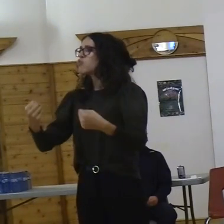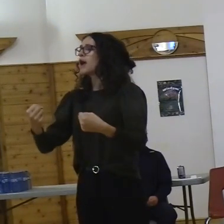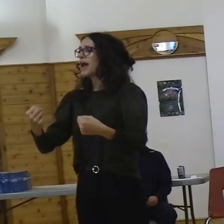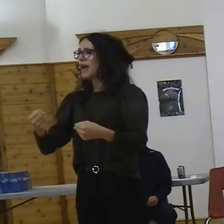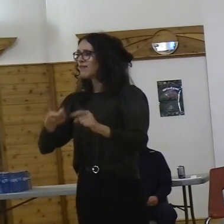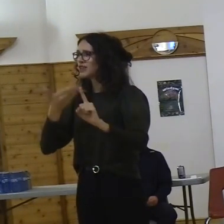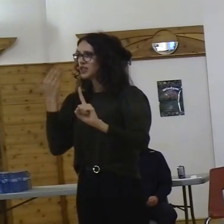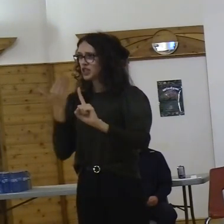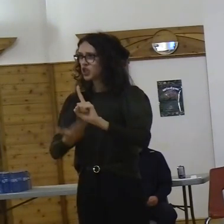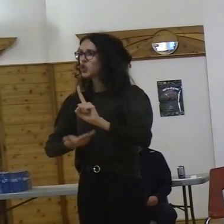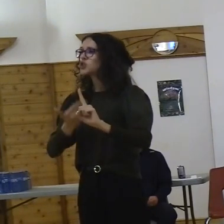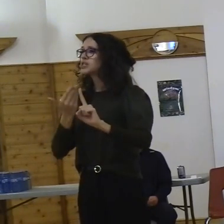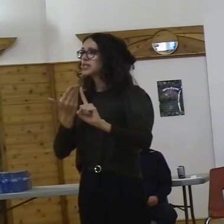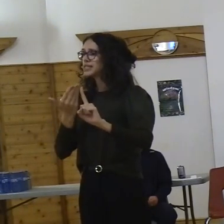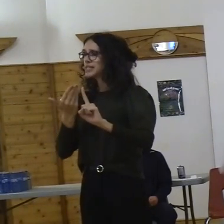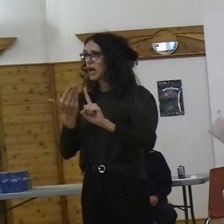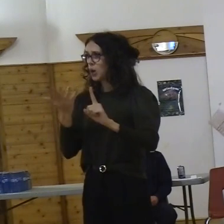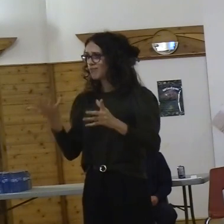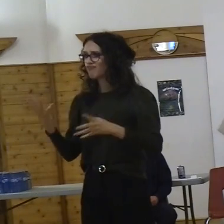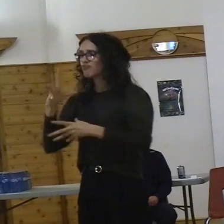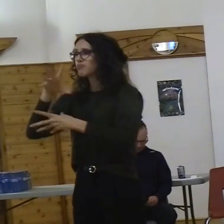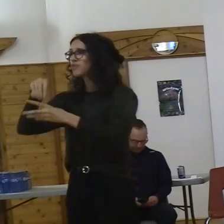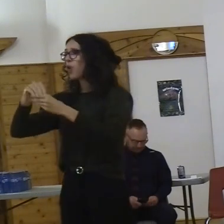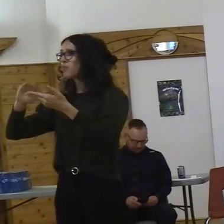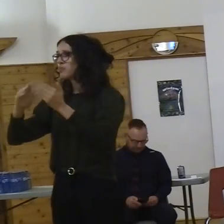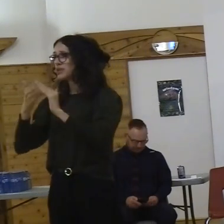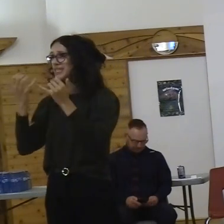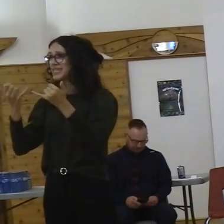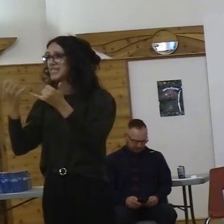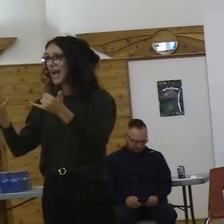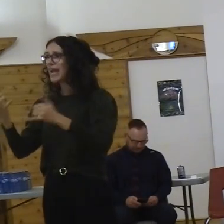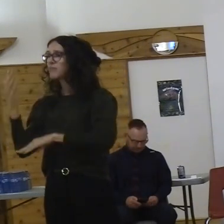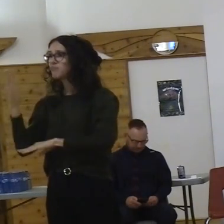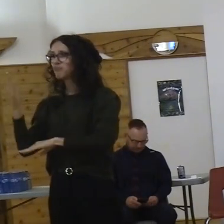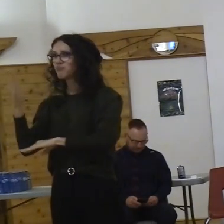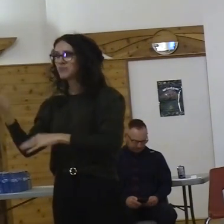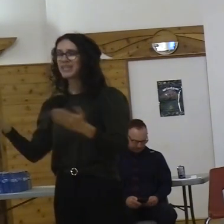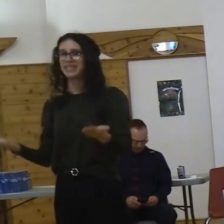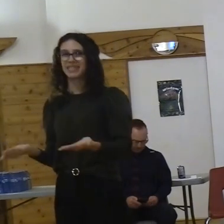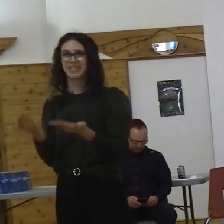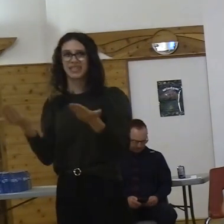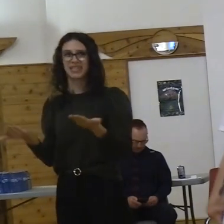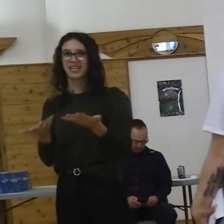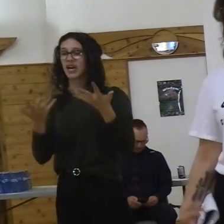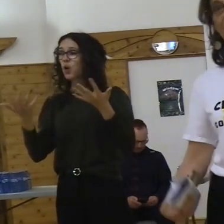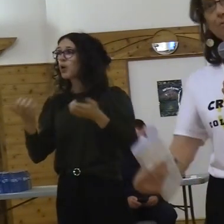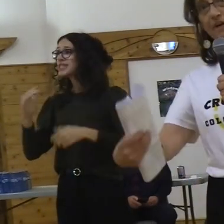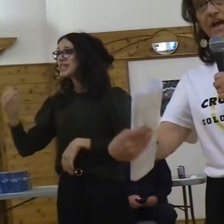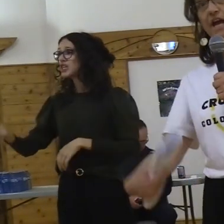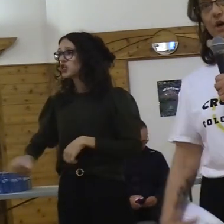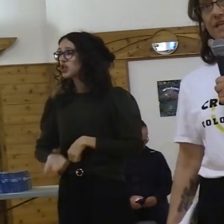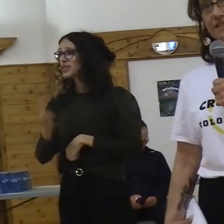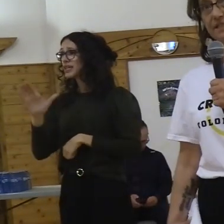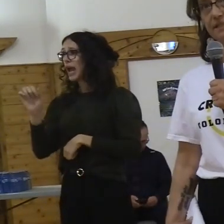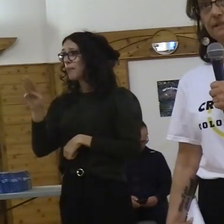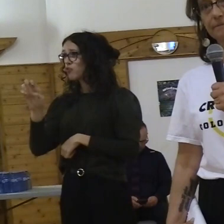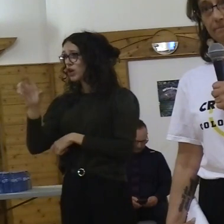to come back and step back into community to be with all of you here tonight and I would like to introduce you to Cambria Harris.